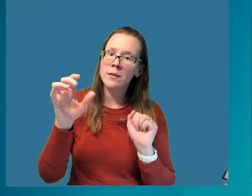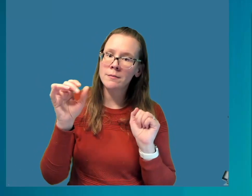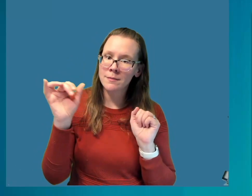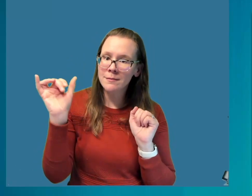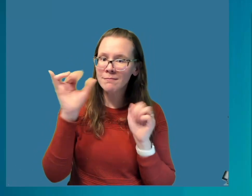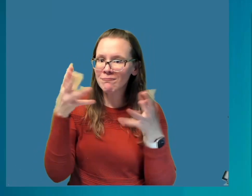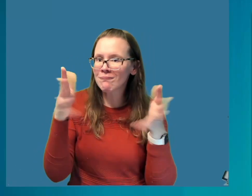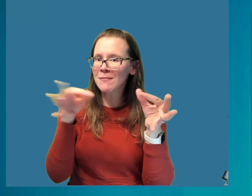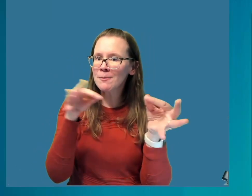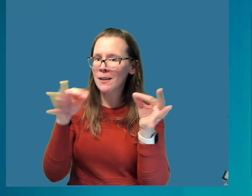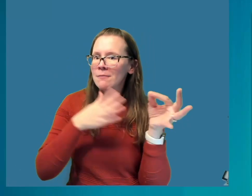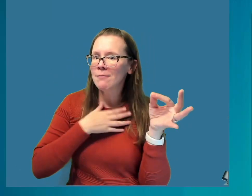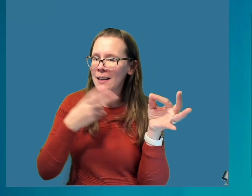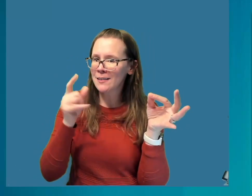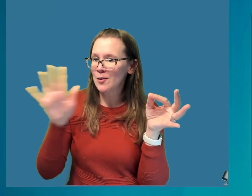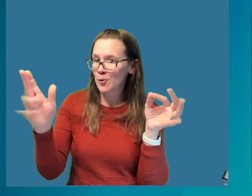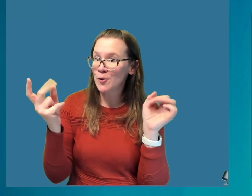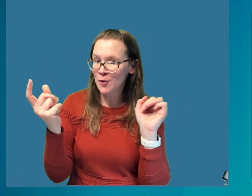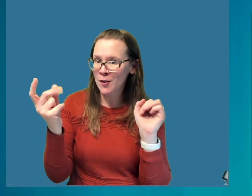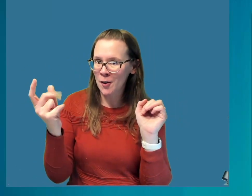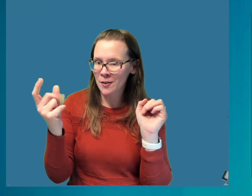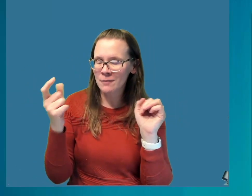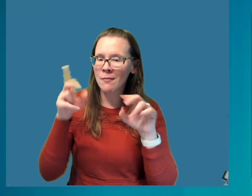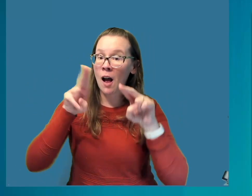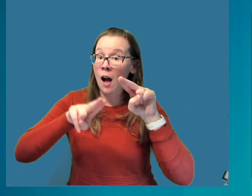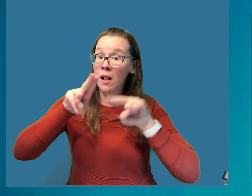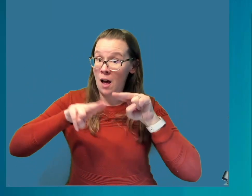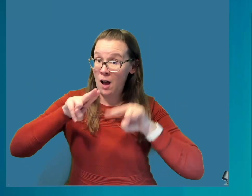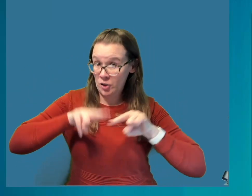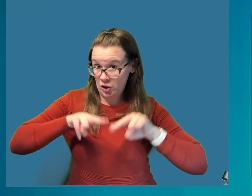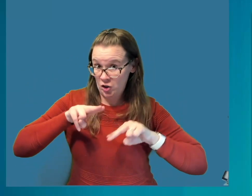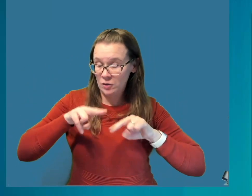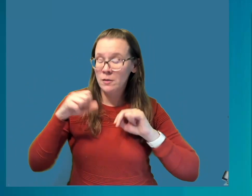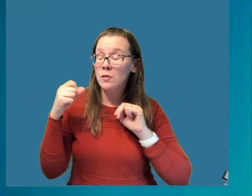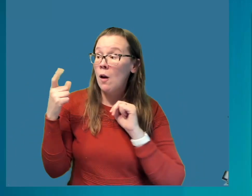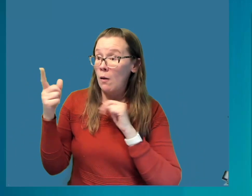And then this is an actual postcard. I already explained that it's a fabric collage of my